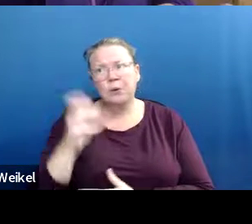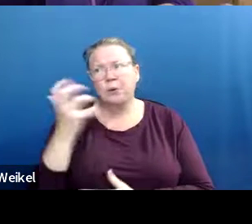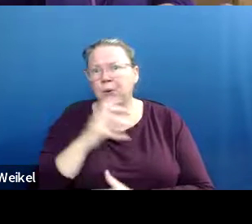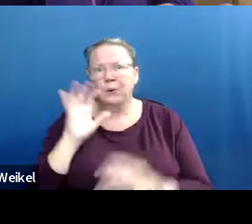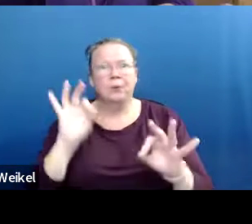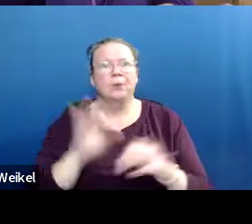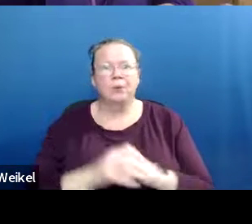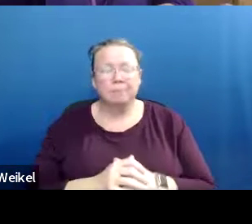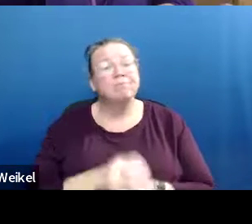Harm (He/Him): Okay.